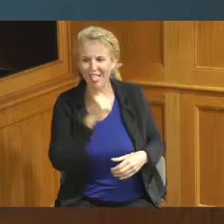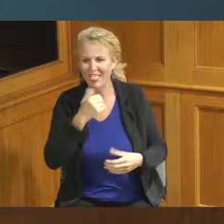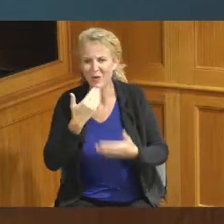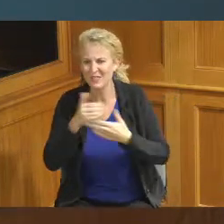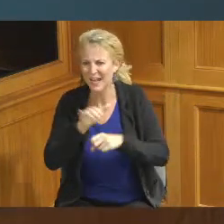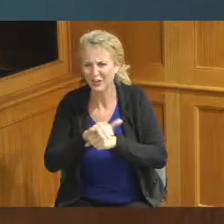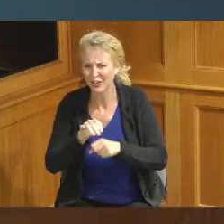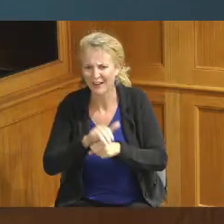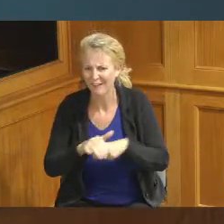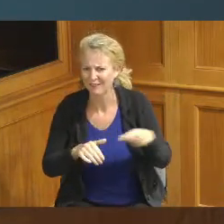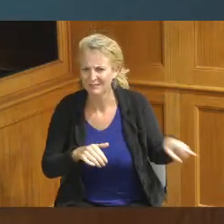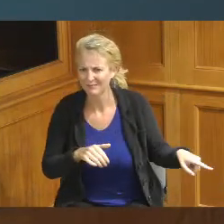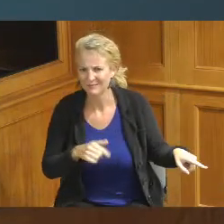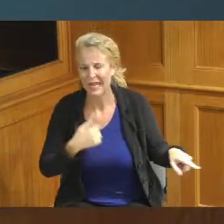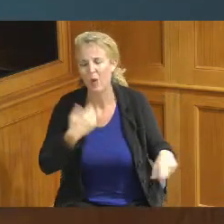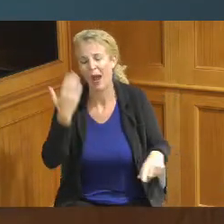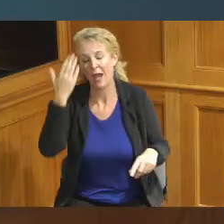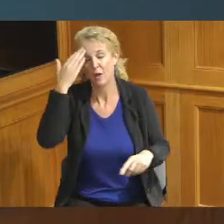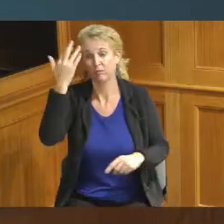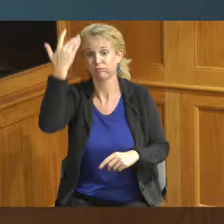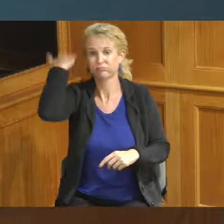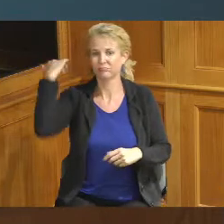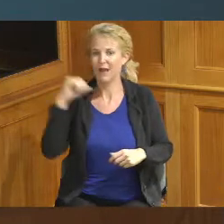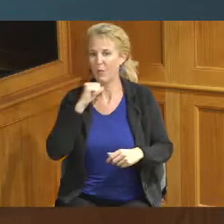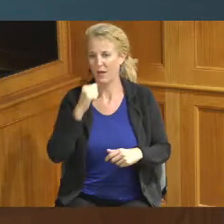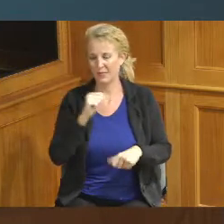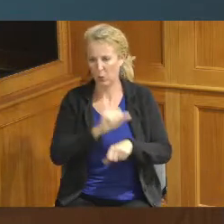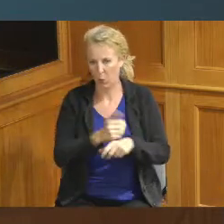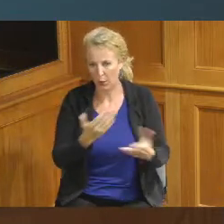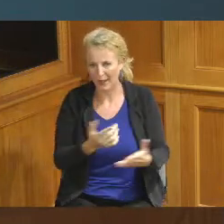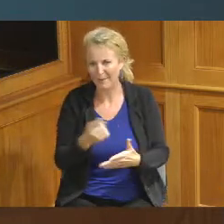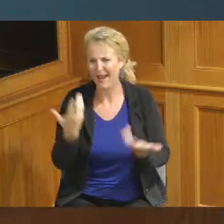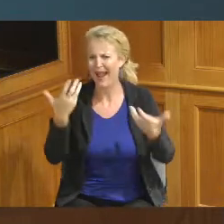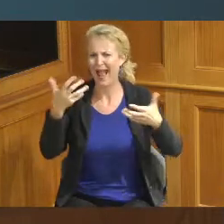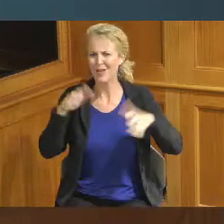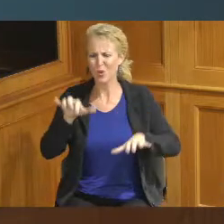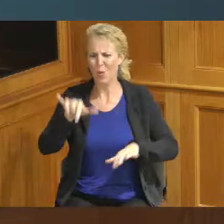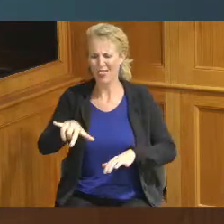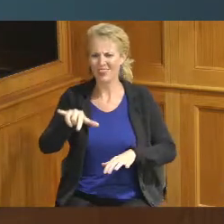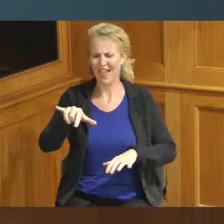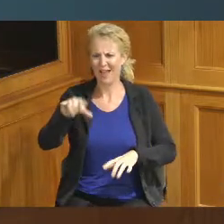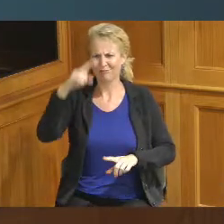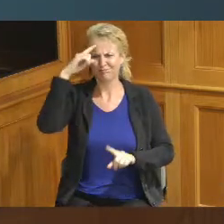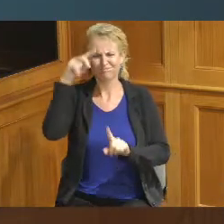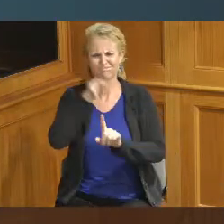I wasn't around but I was out there I don't want to go back to that mentality we had before Covid